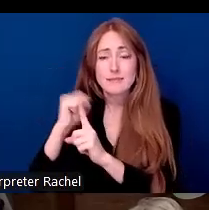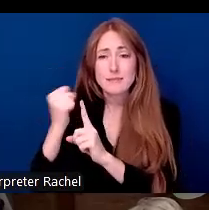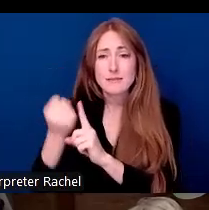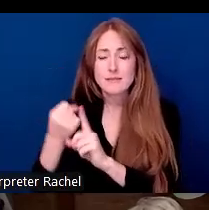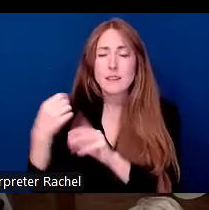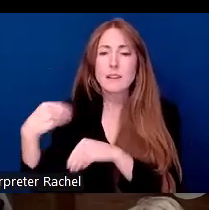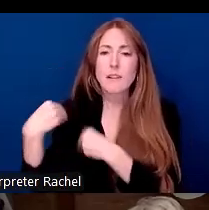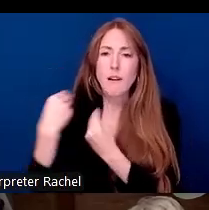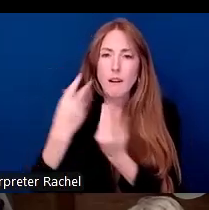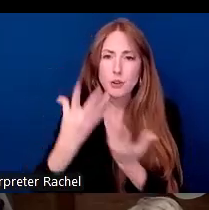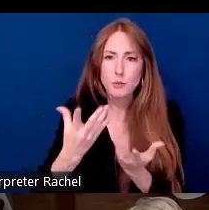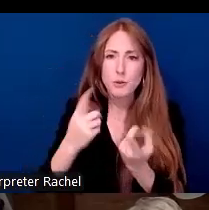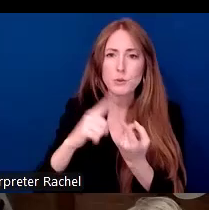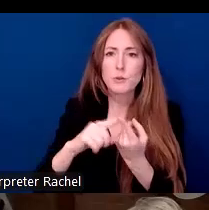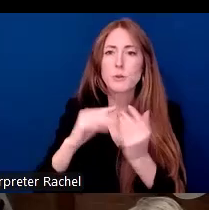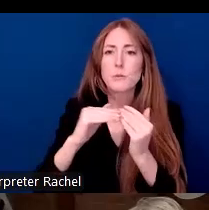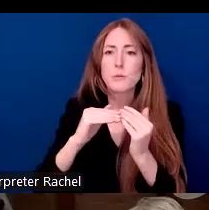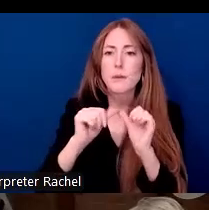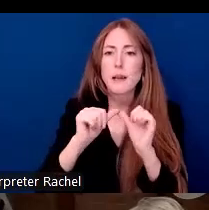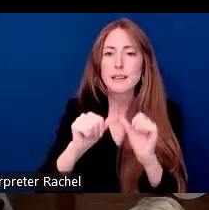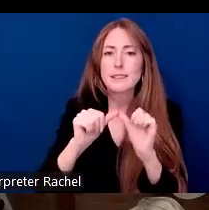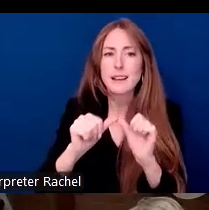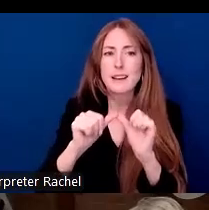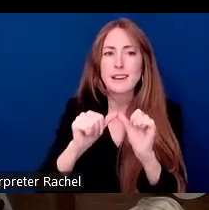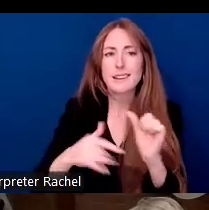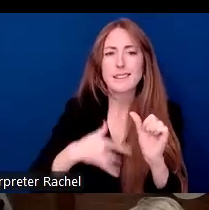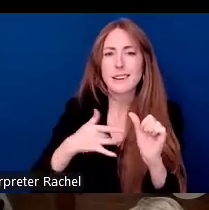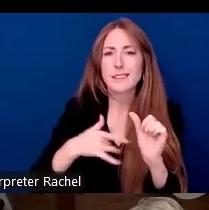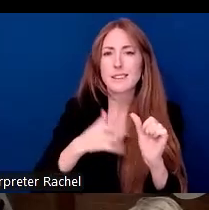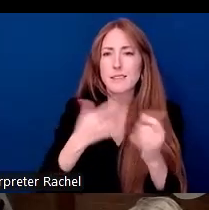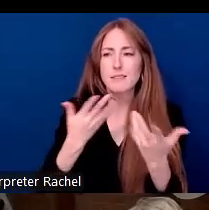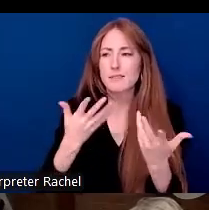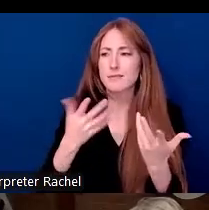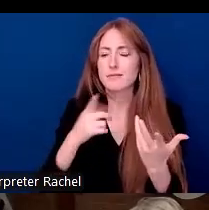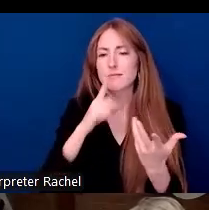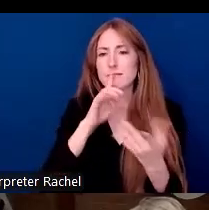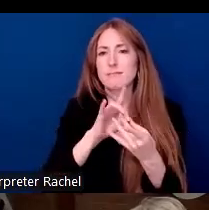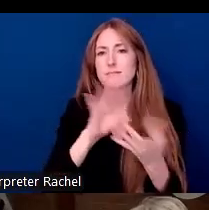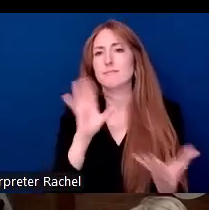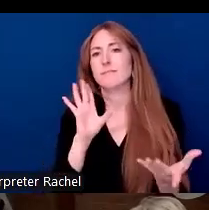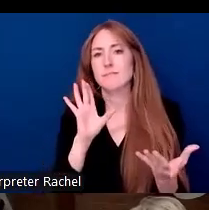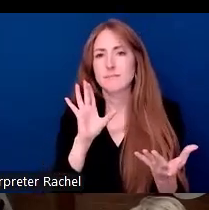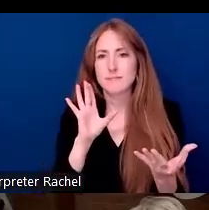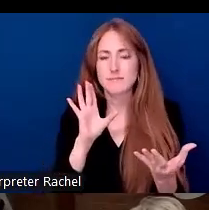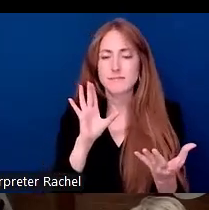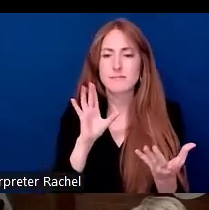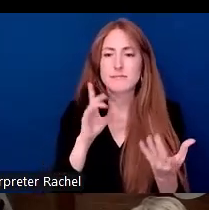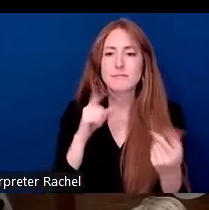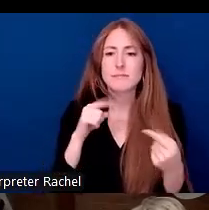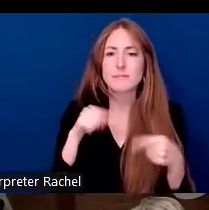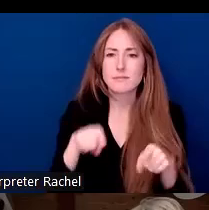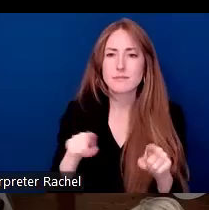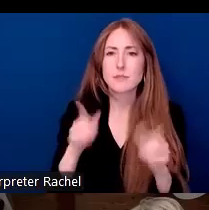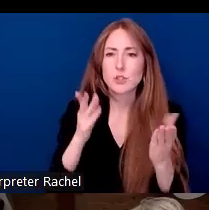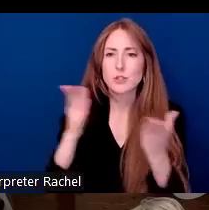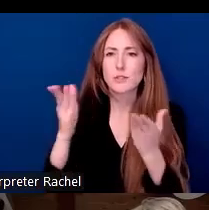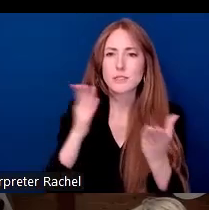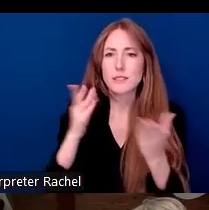a sense of un-belonging and inequities in these services for historically underserved populations,